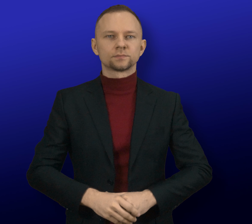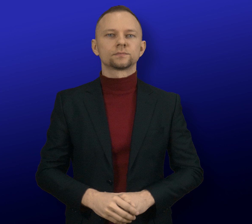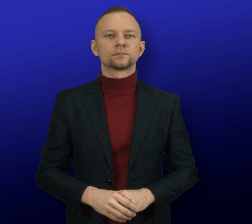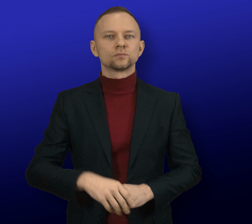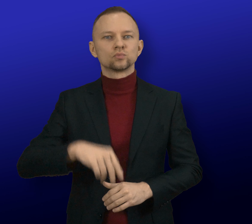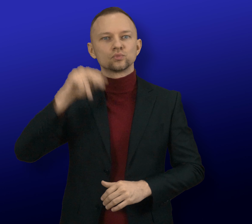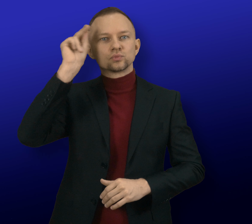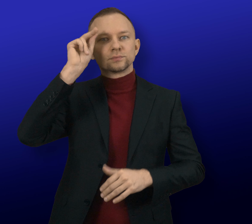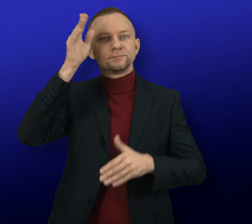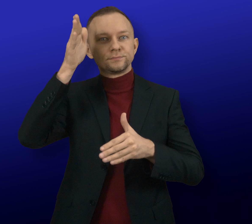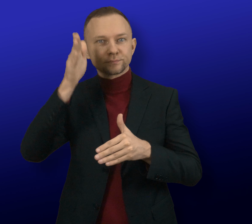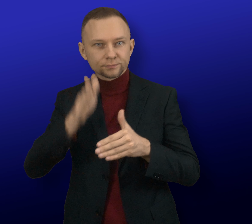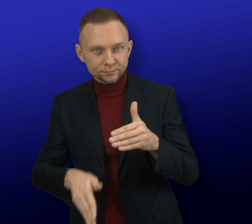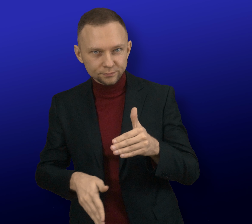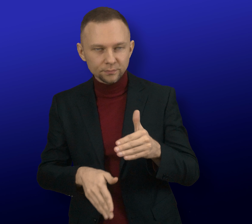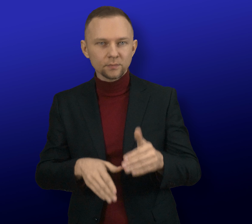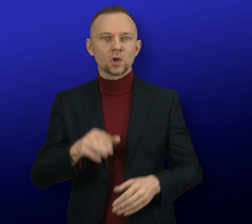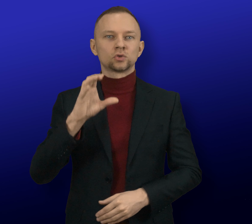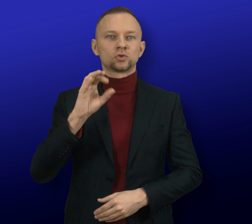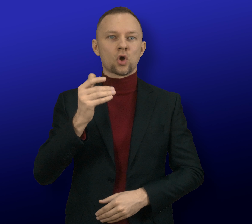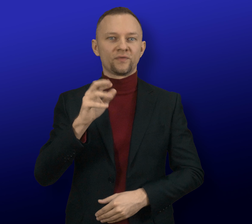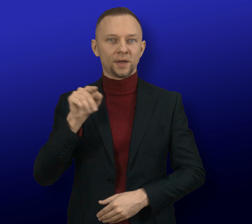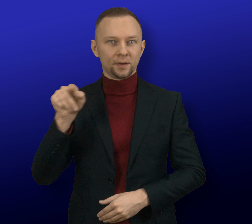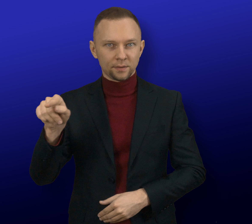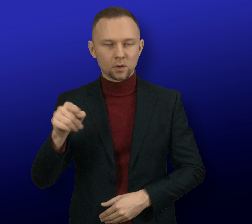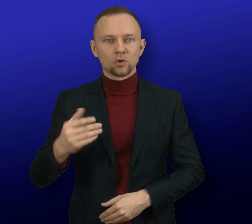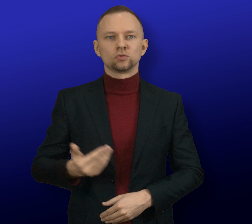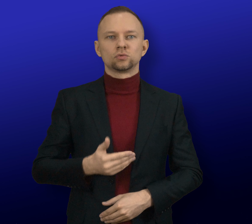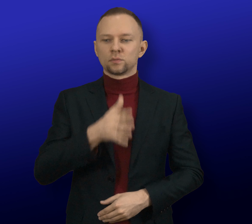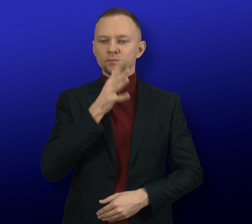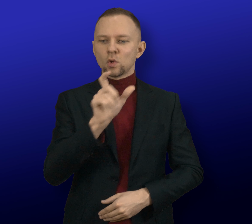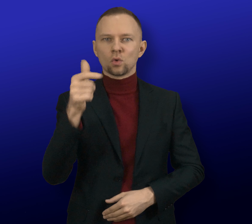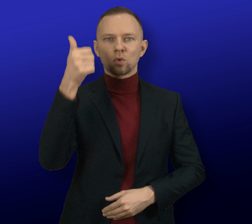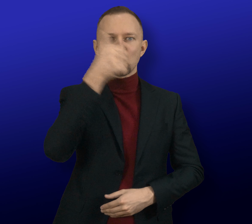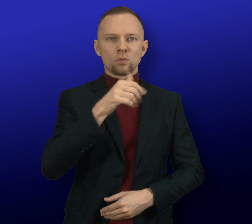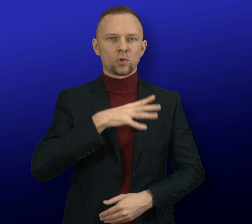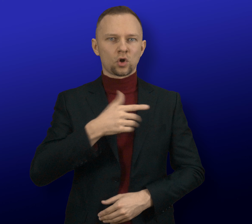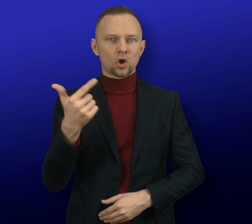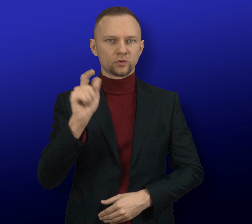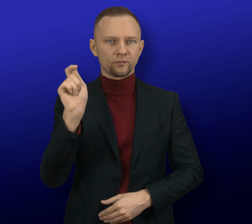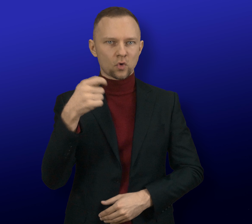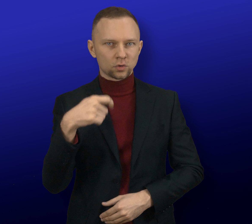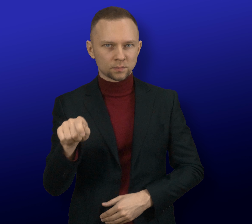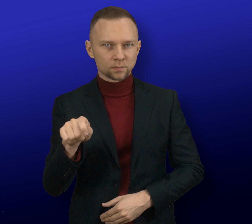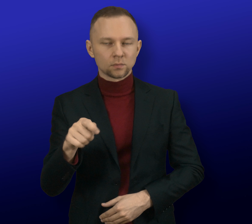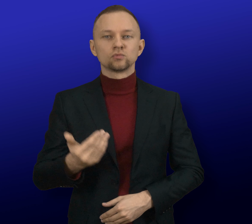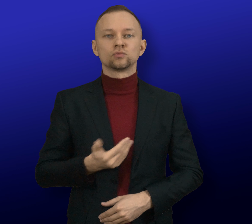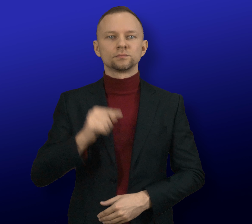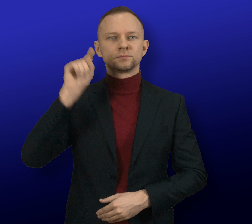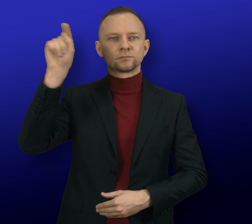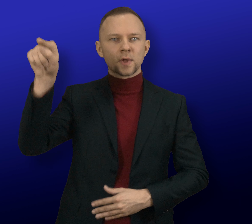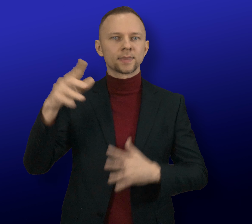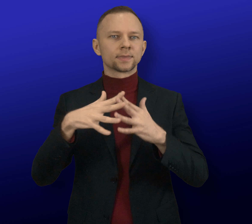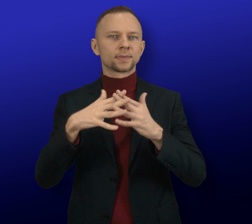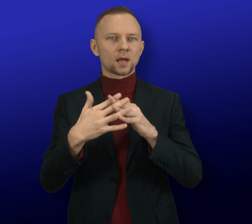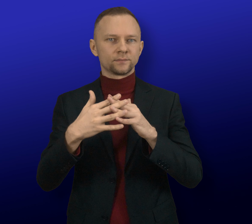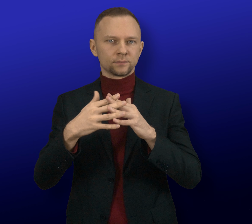After graduating from college, Sophia lived during the Civil War in the village with her parents.